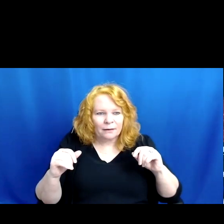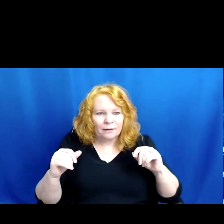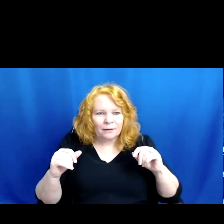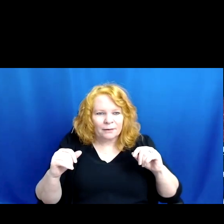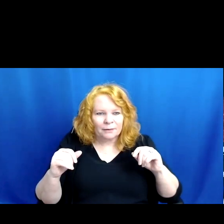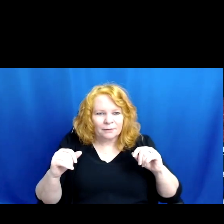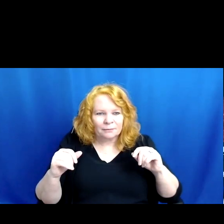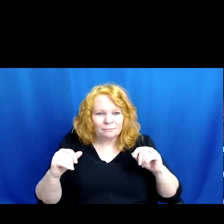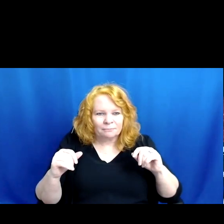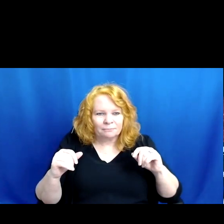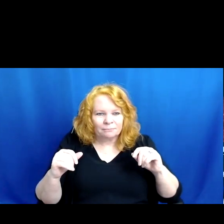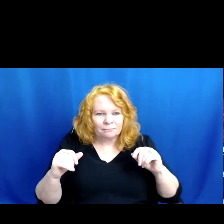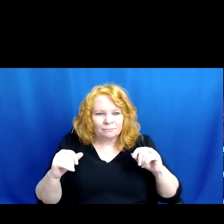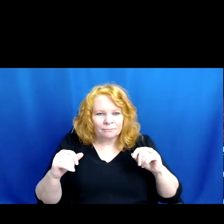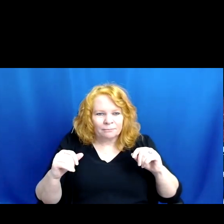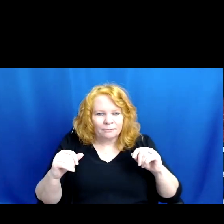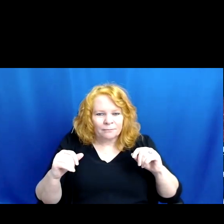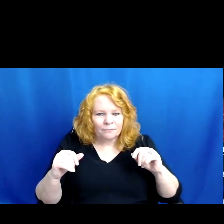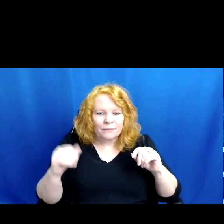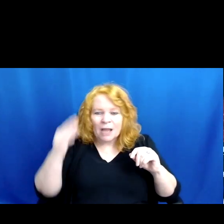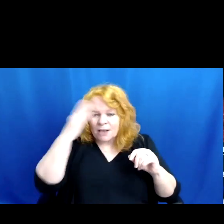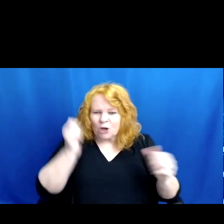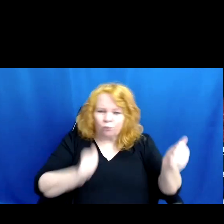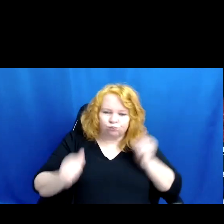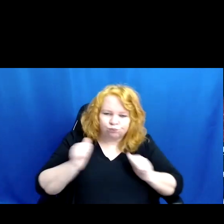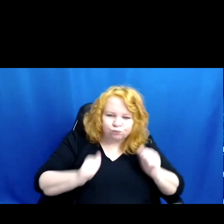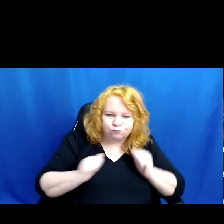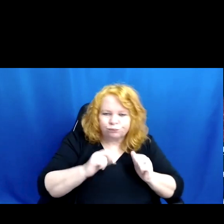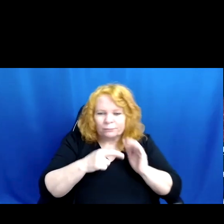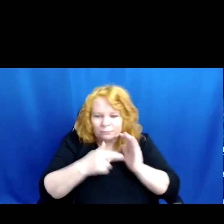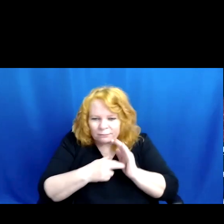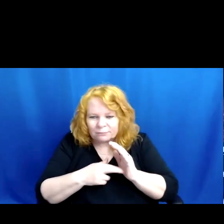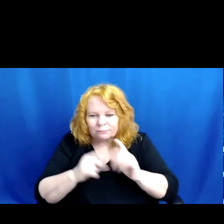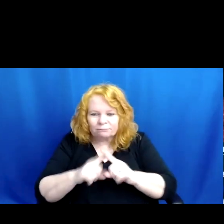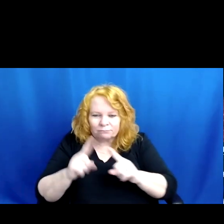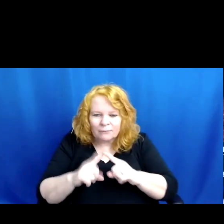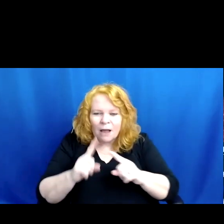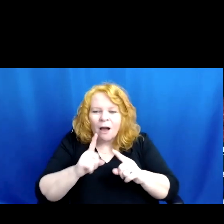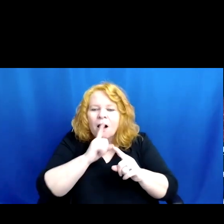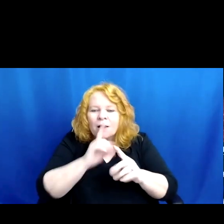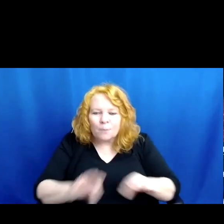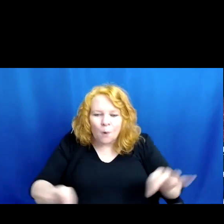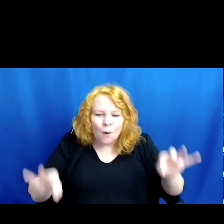You know, role playing and imaginary play are two really crucial parts of literacy,